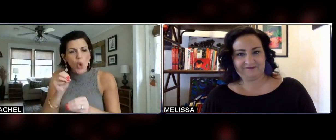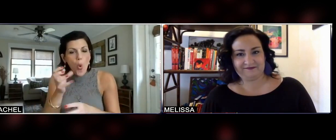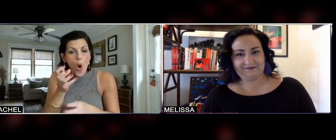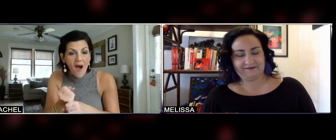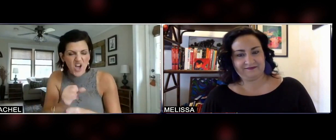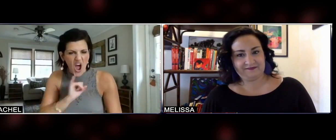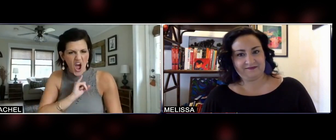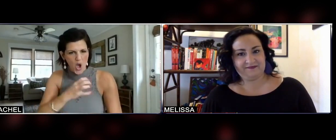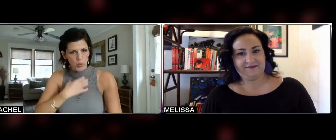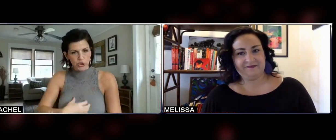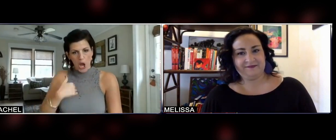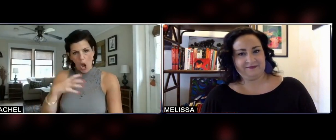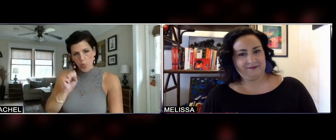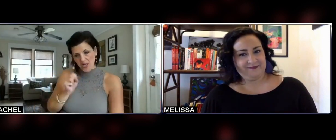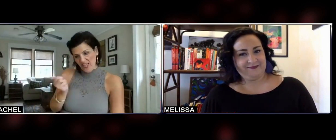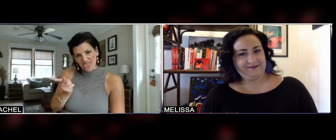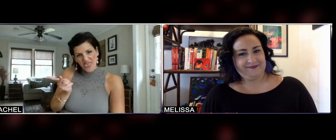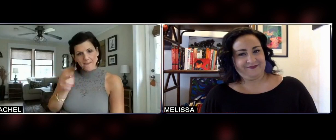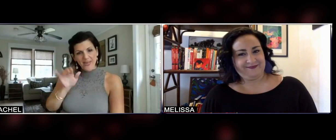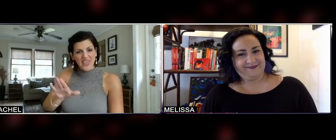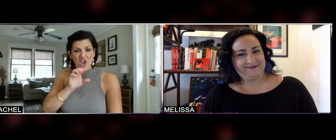She's so confident, I wish I had their confidence.